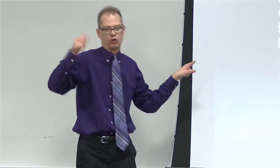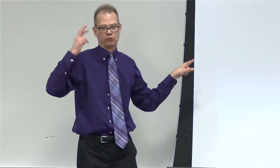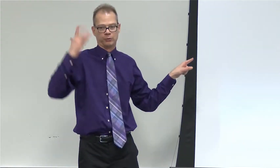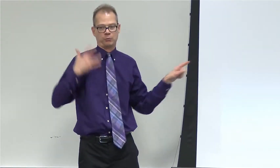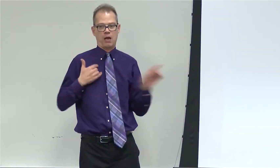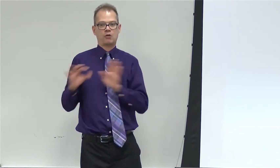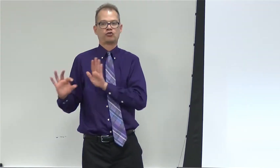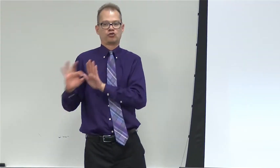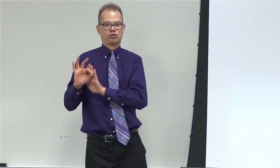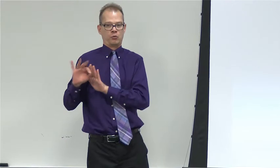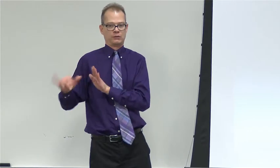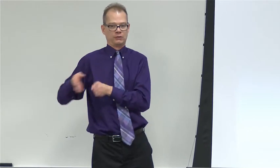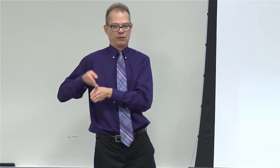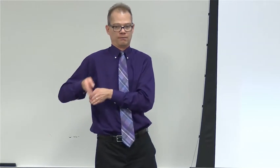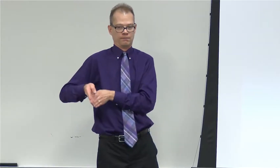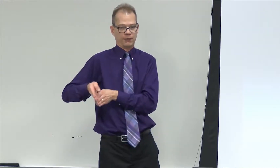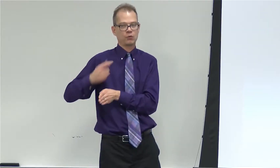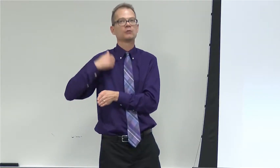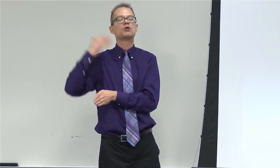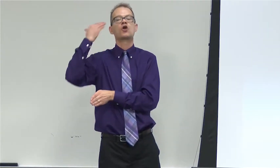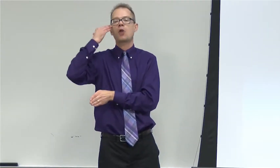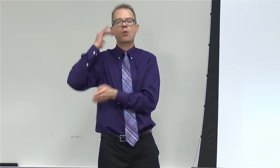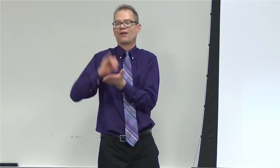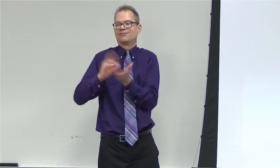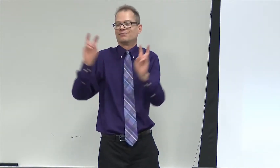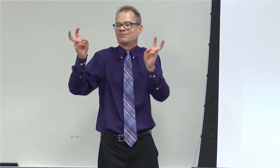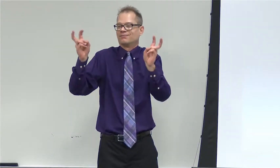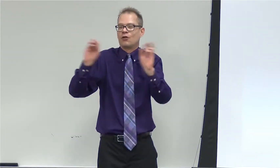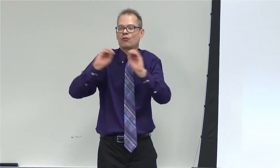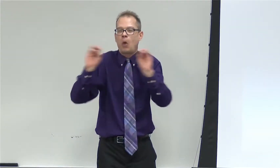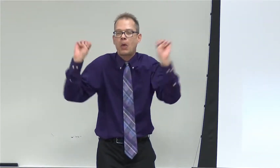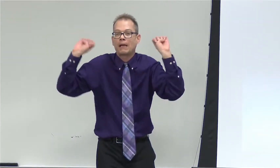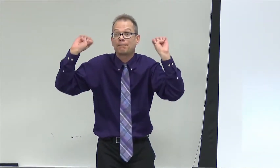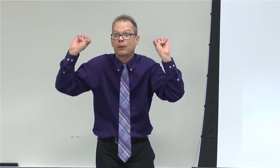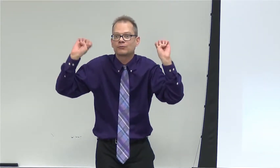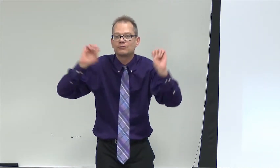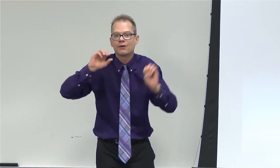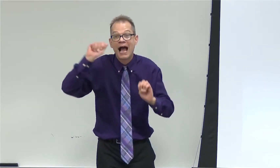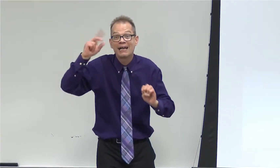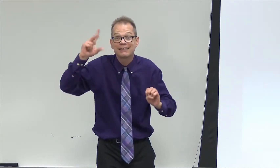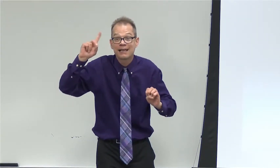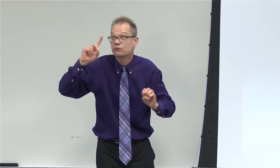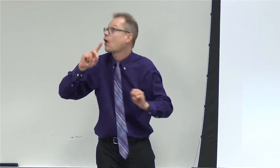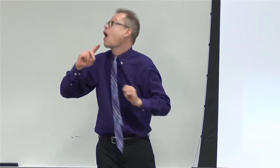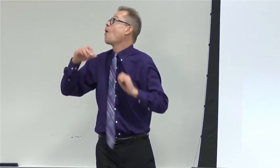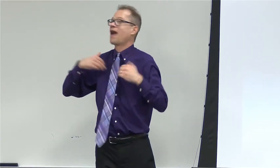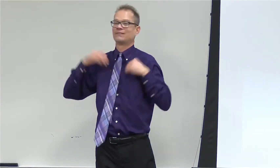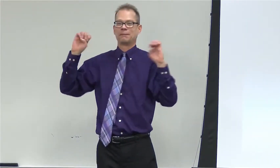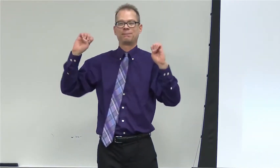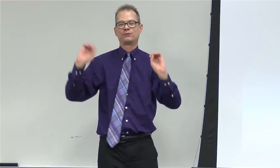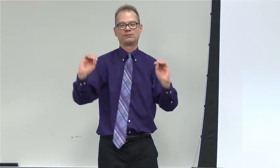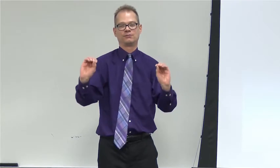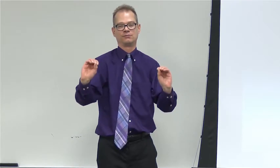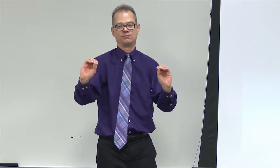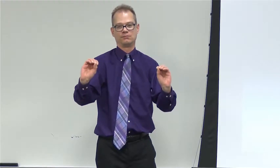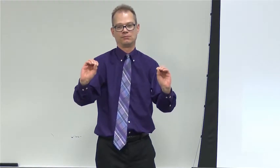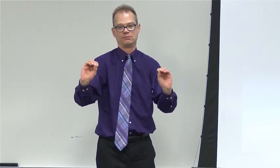That was another reason I chose that field. There were, you know, no emergencies with ADHD,